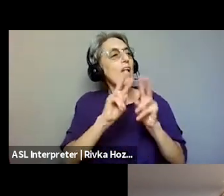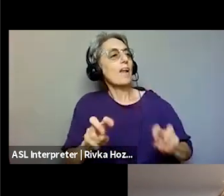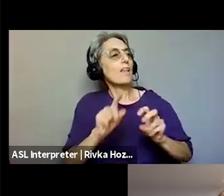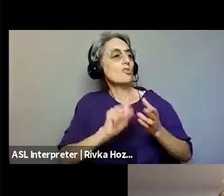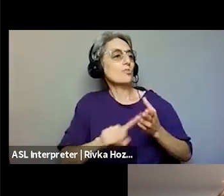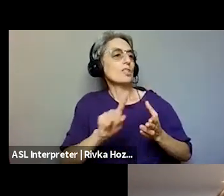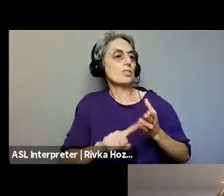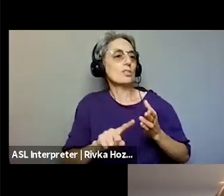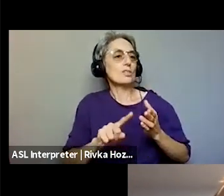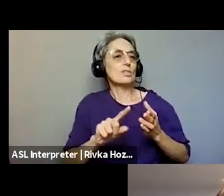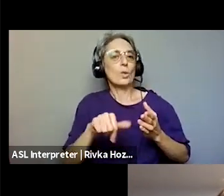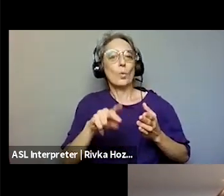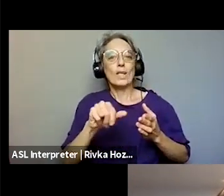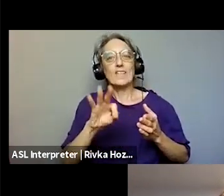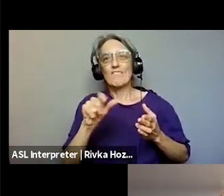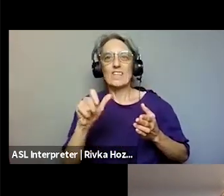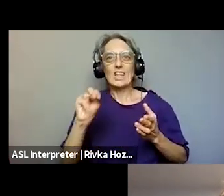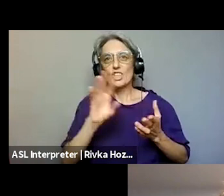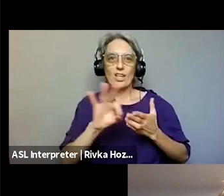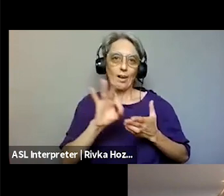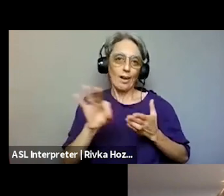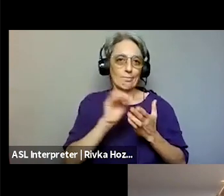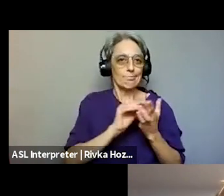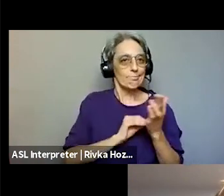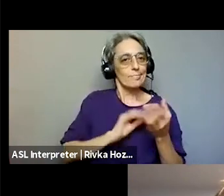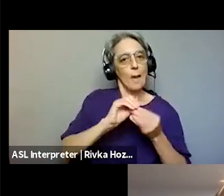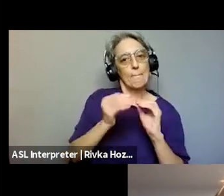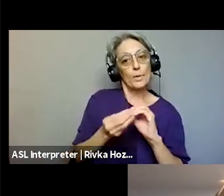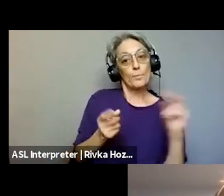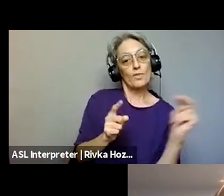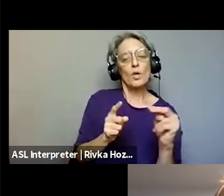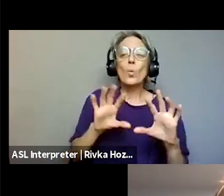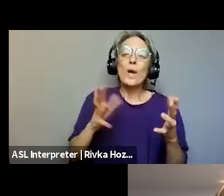quantification point of view, we kind of know how to quantify the healthcare system